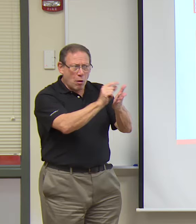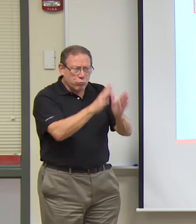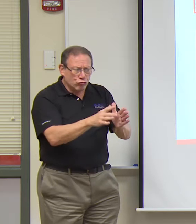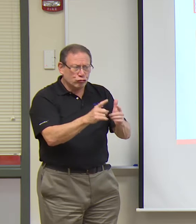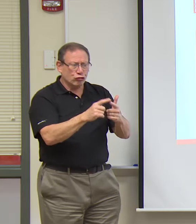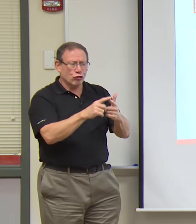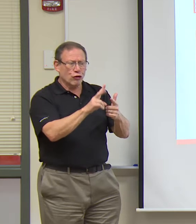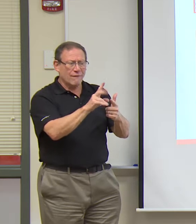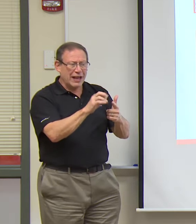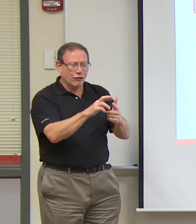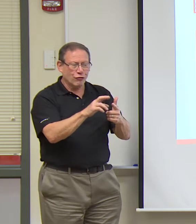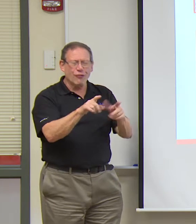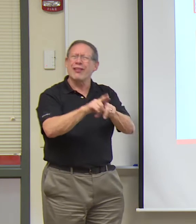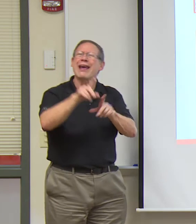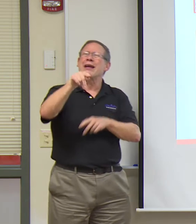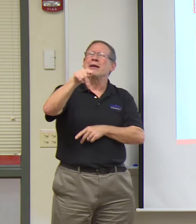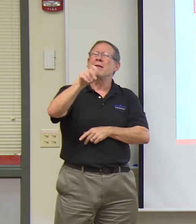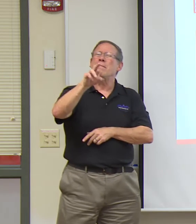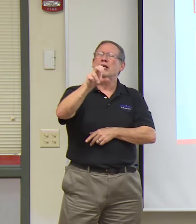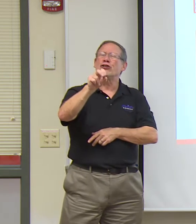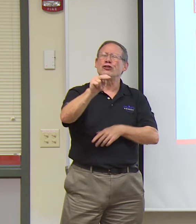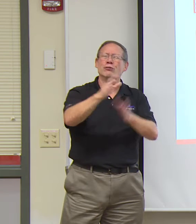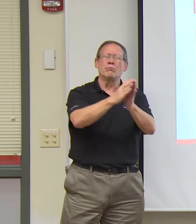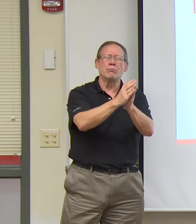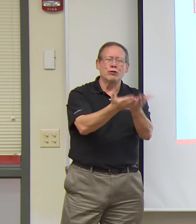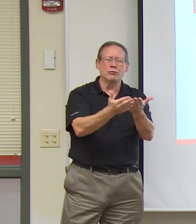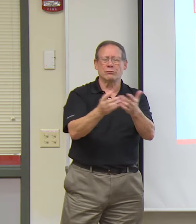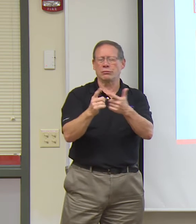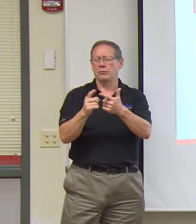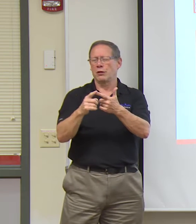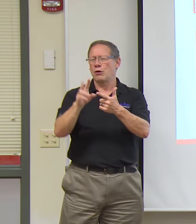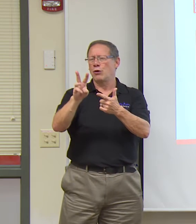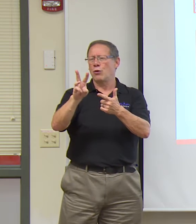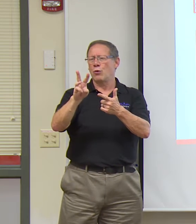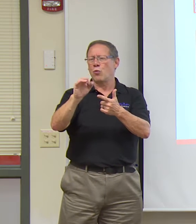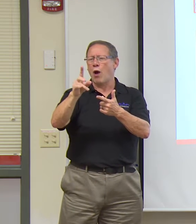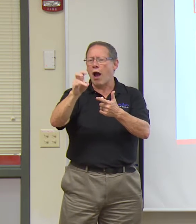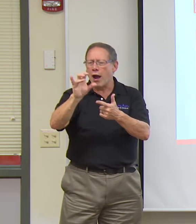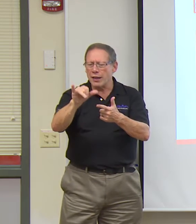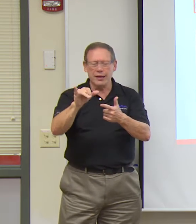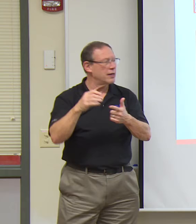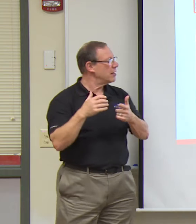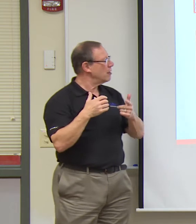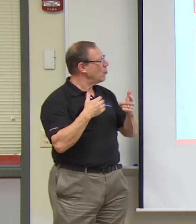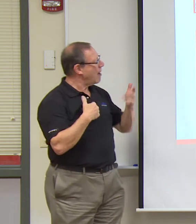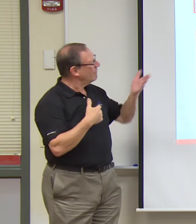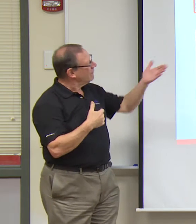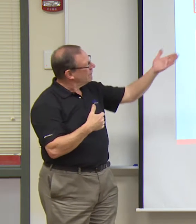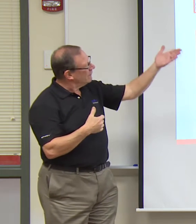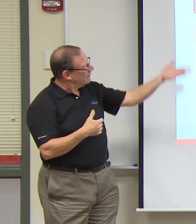Pearson, Wiley, we have custom widgets available and we could do some amount of